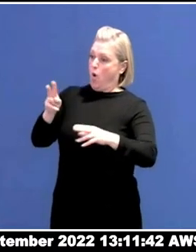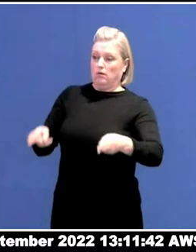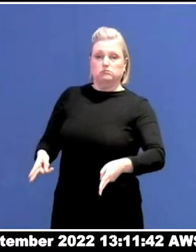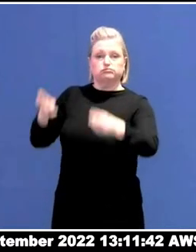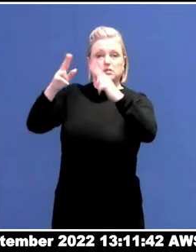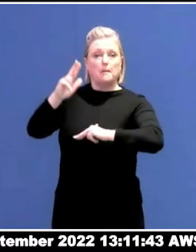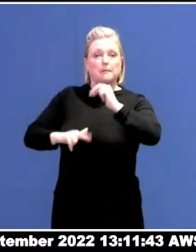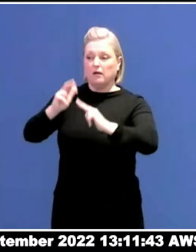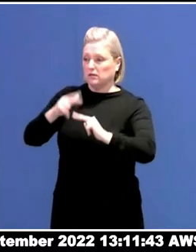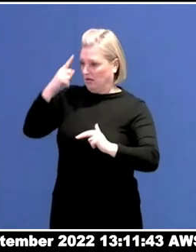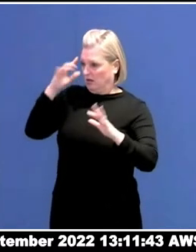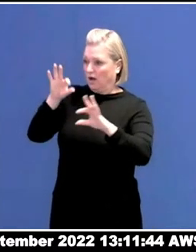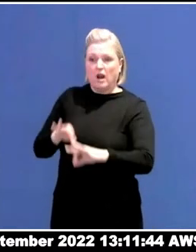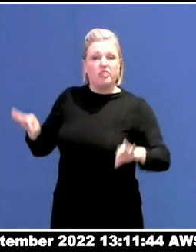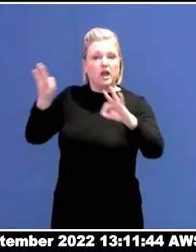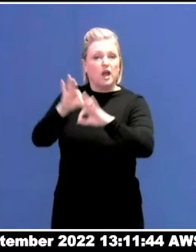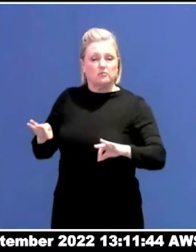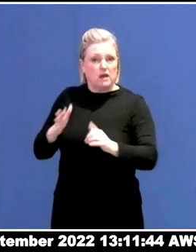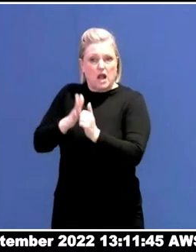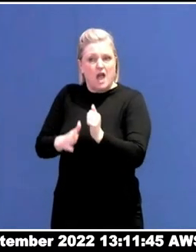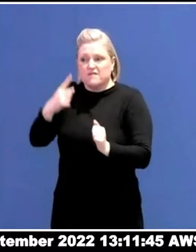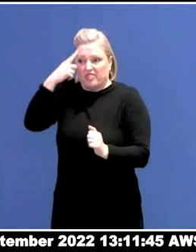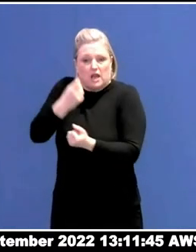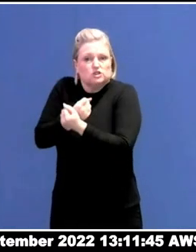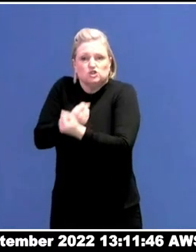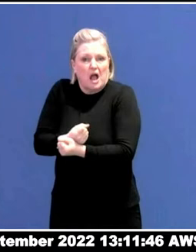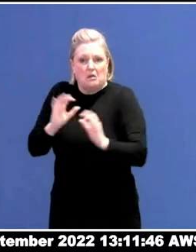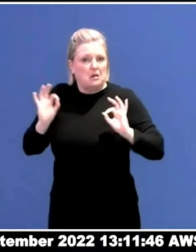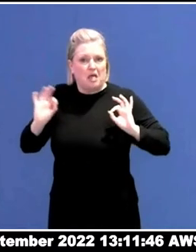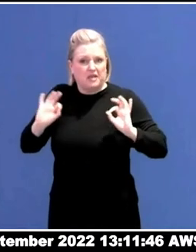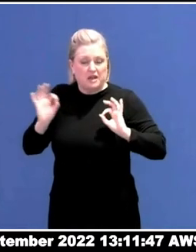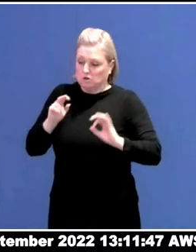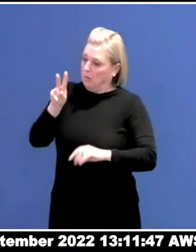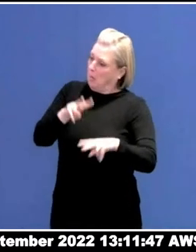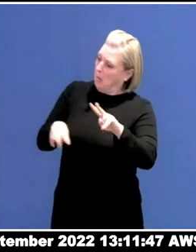been recommissioned and repurposed for Indigenous organisations to work and support